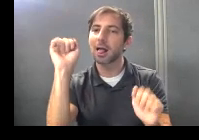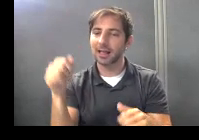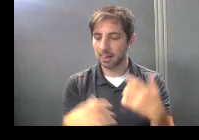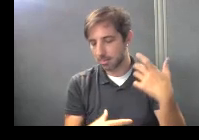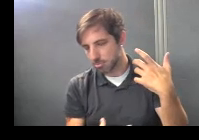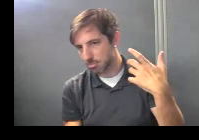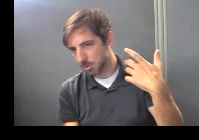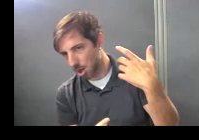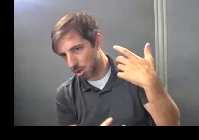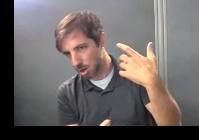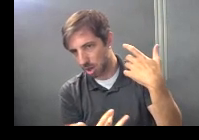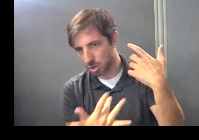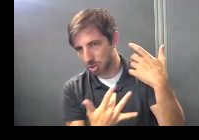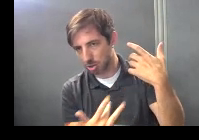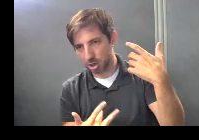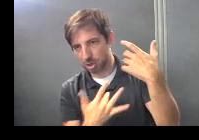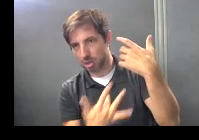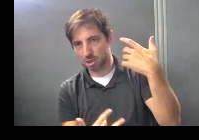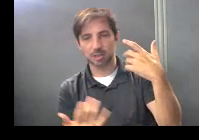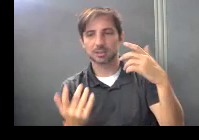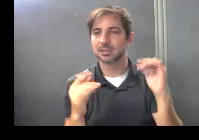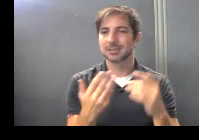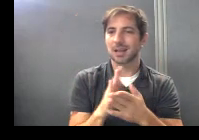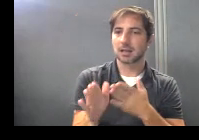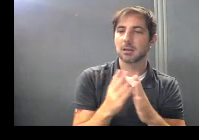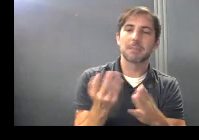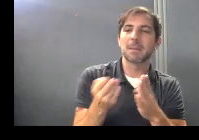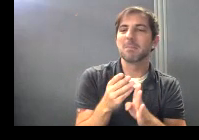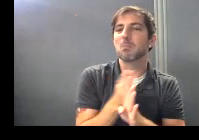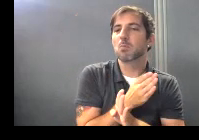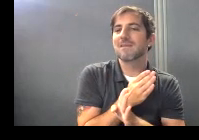BASE. THIS MAY BE A PRESHOW OR AFTER SHOW EXPERIENCE